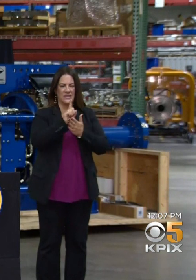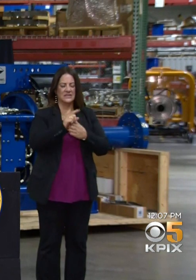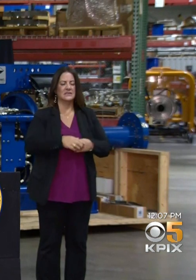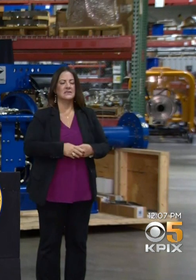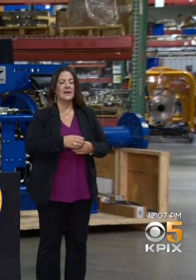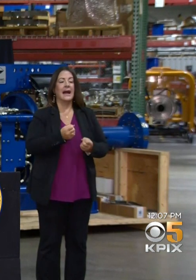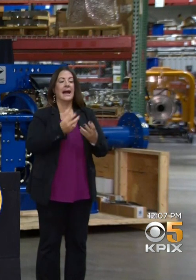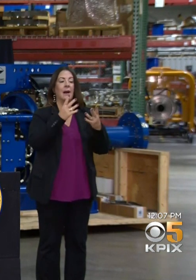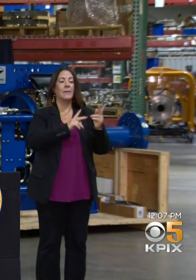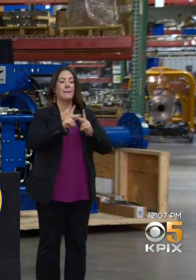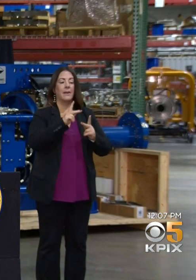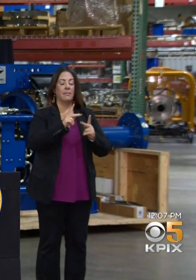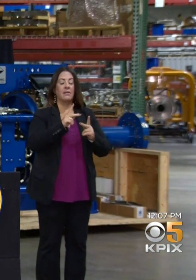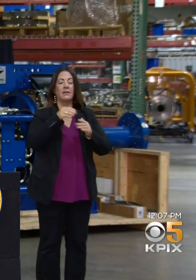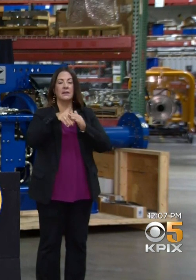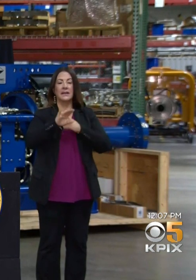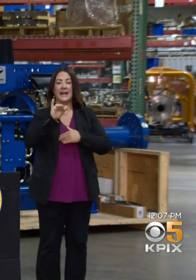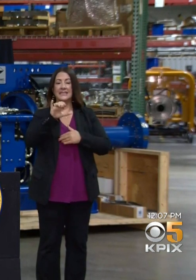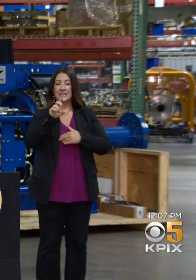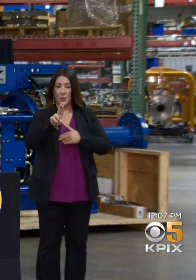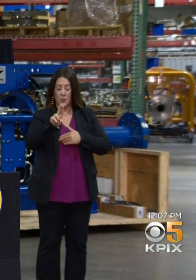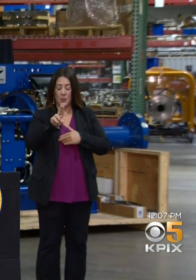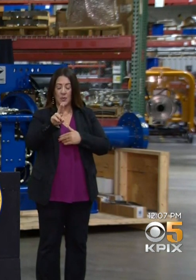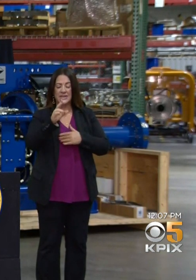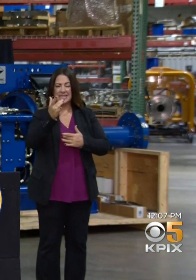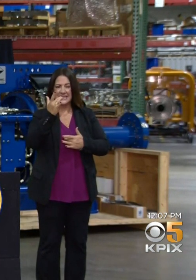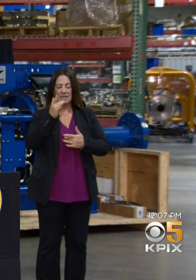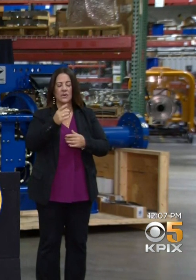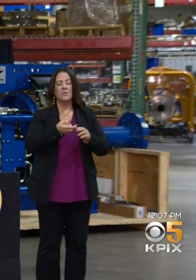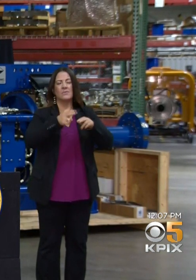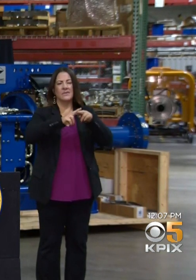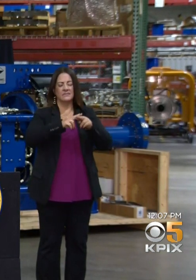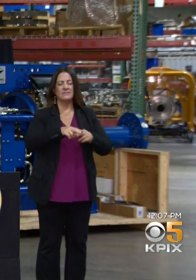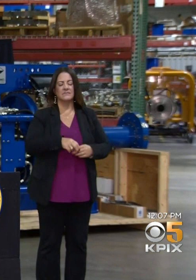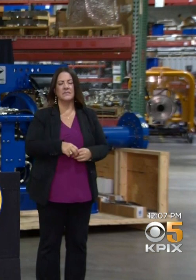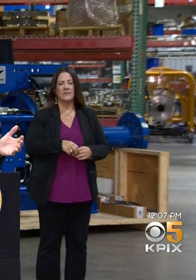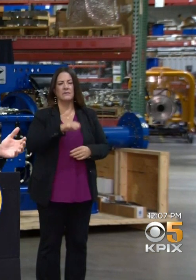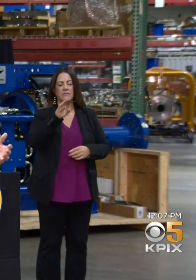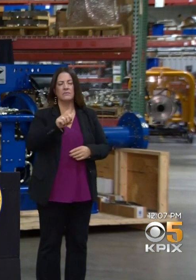WE HAVE SEEN A MODEST INCREASE IN HOSPITALIZATIONS AND TOTAL NUMBER OF ICU PATIENTS IN THE STATE.